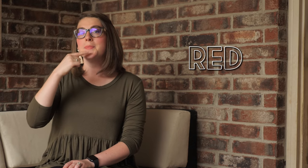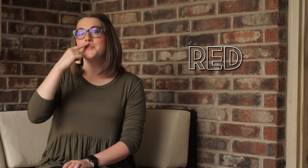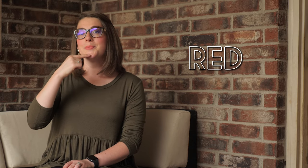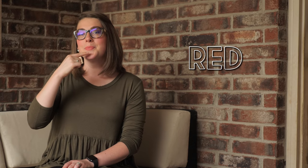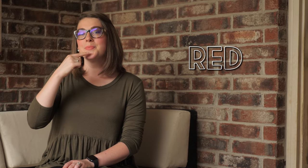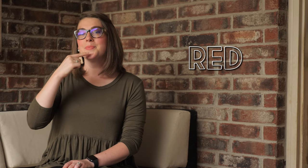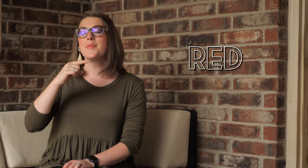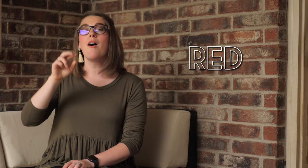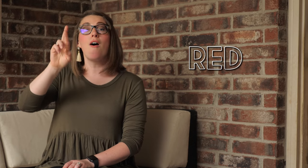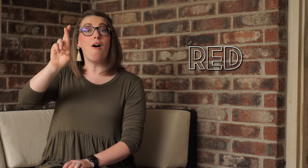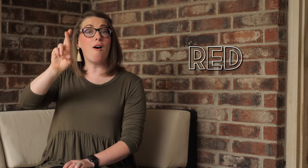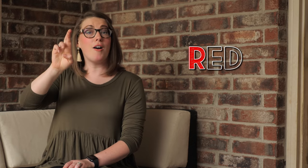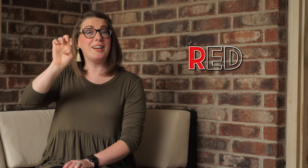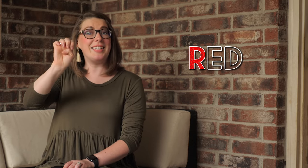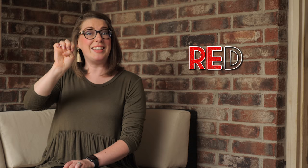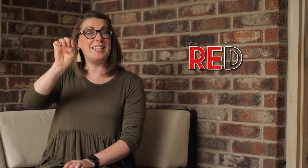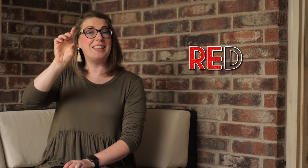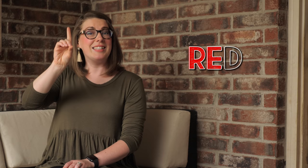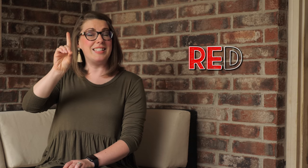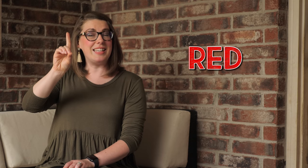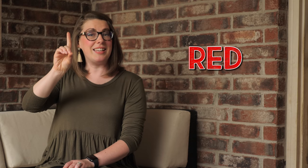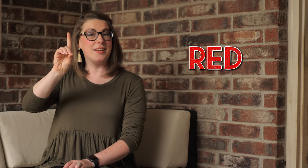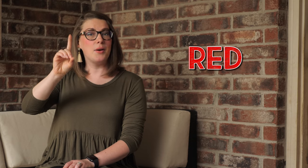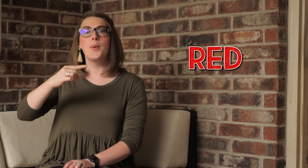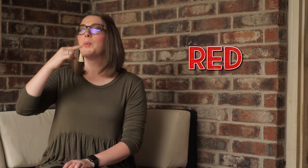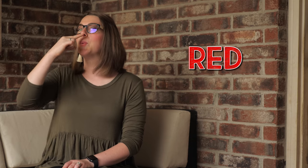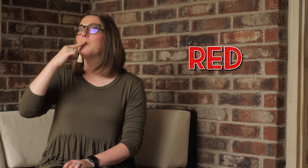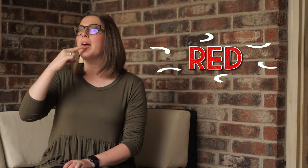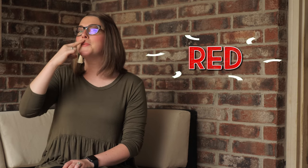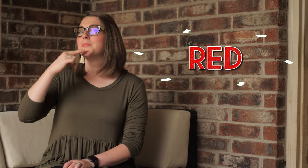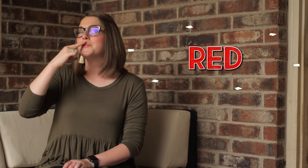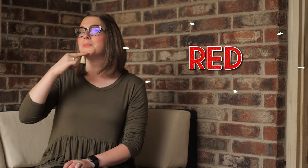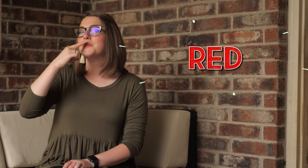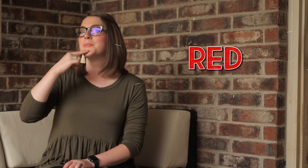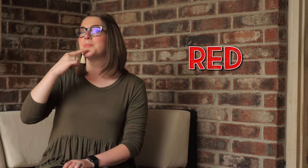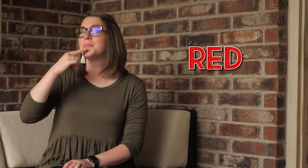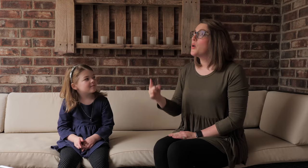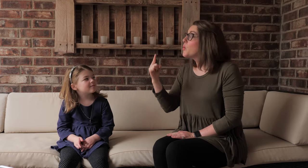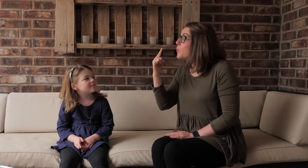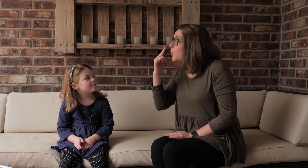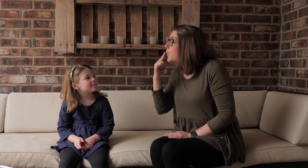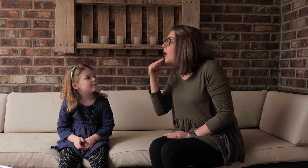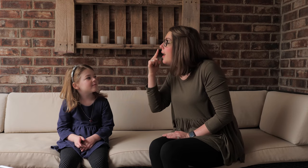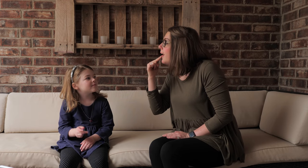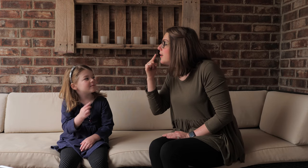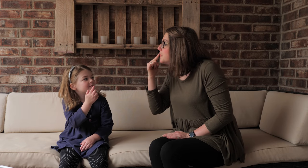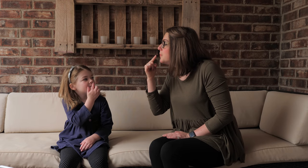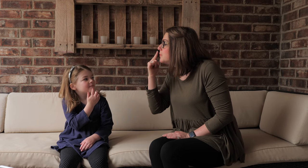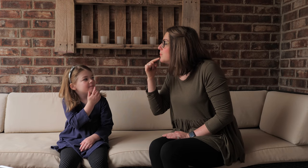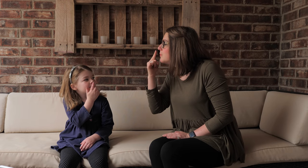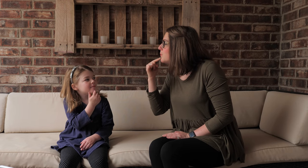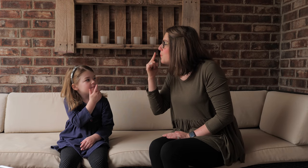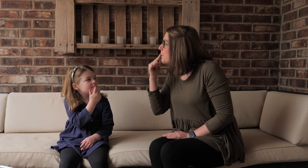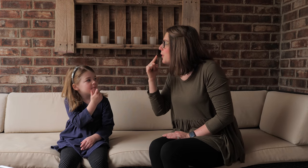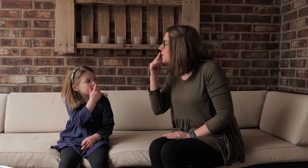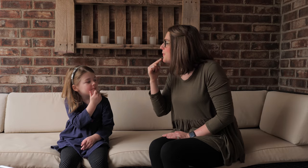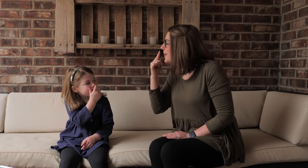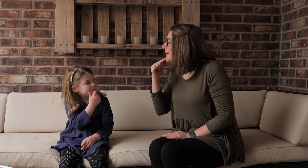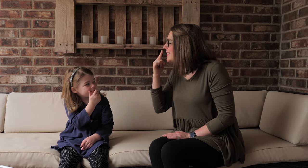Red R E D Red Red..perfect.